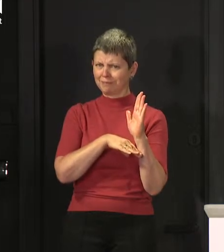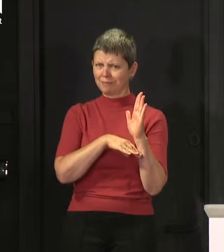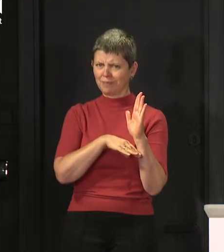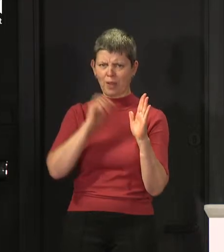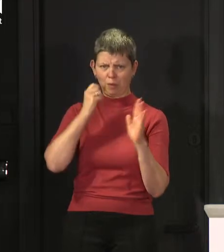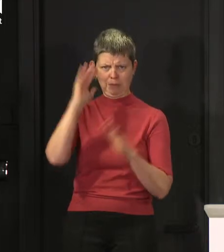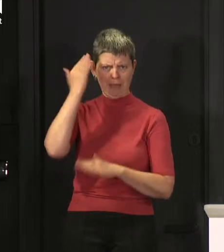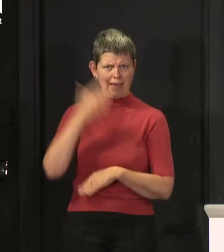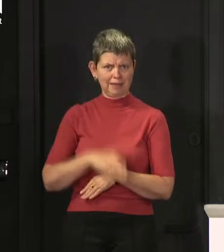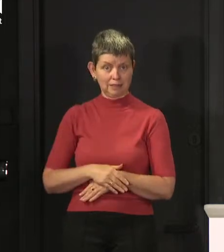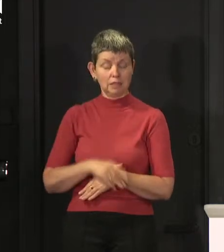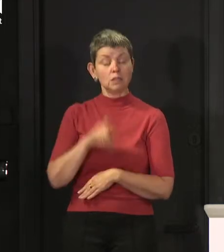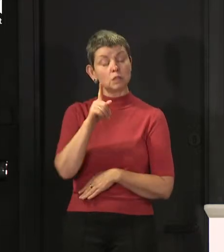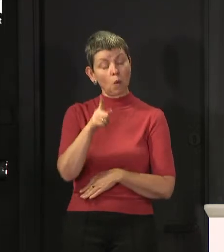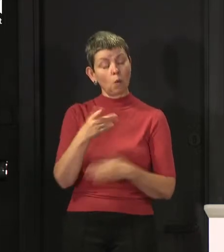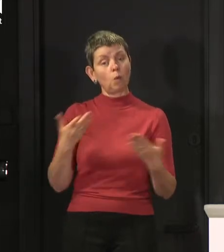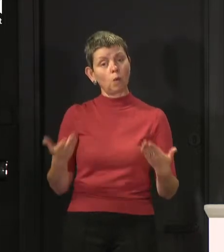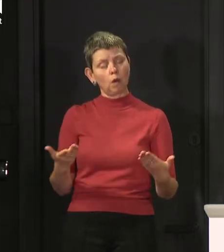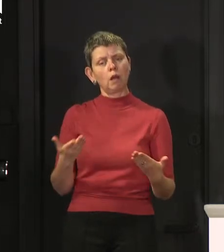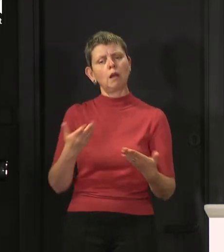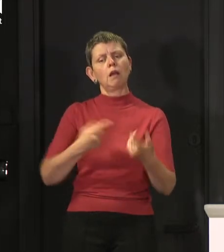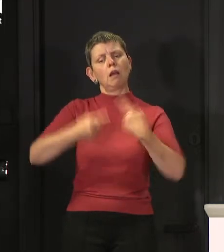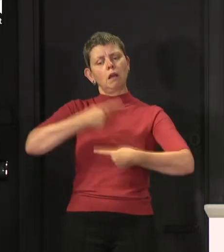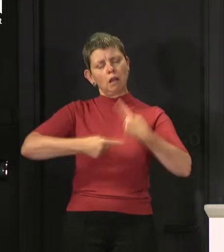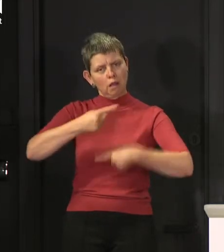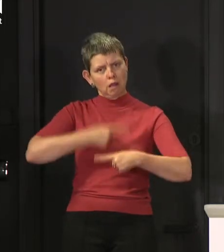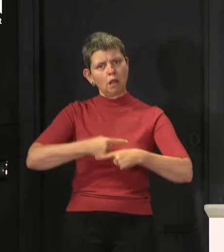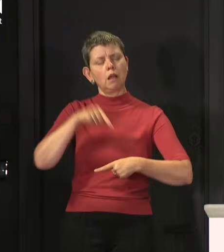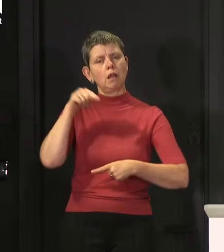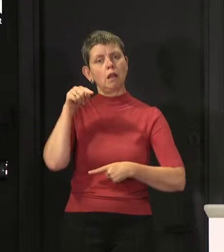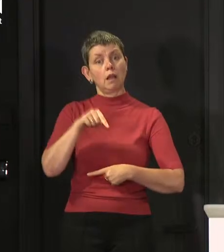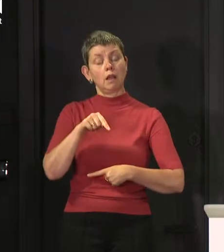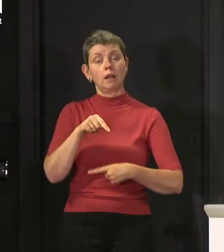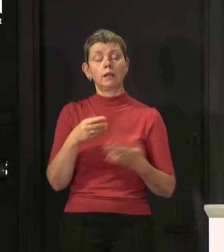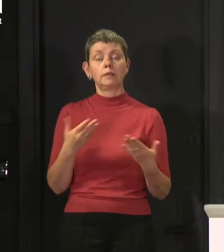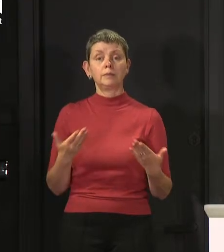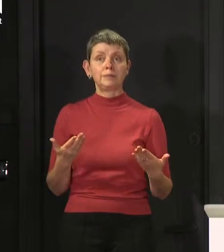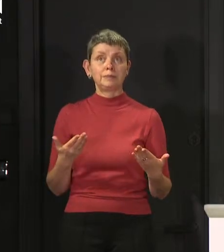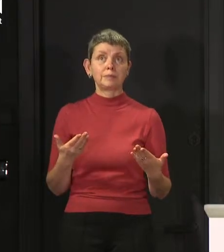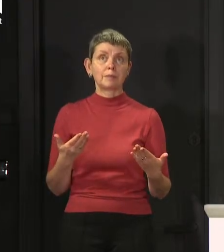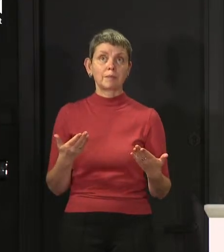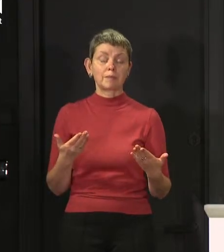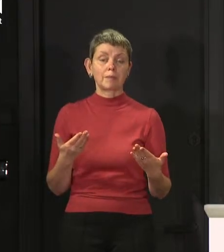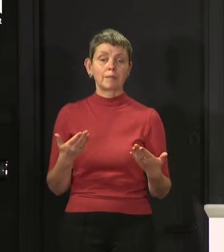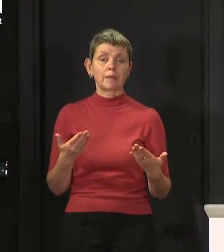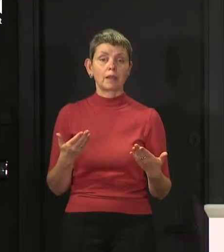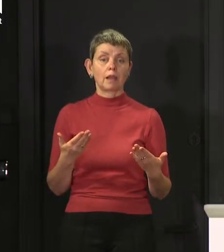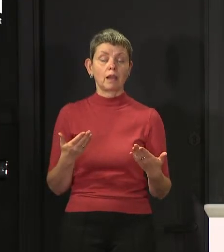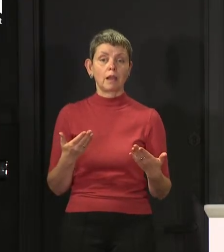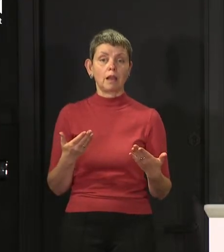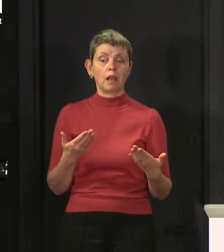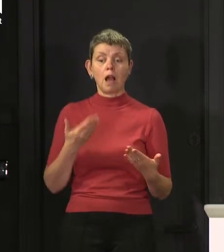position to be in. So let me go back to basics here. I'm not trying to seek divergence here,